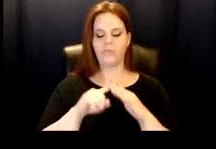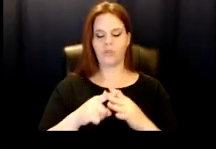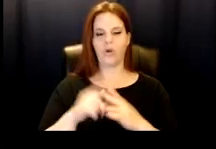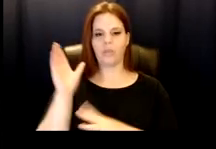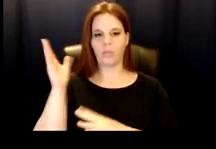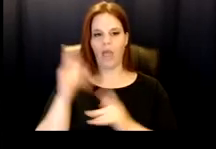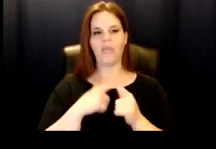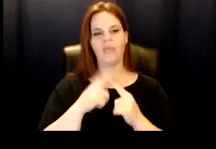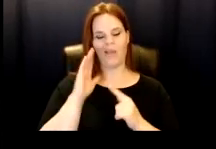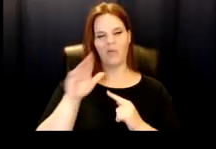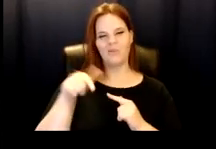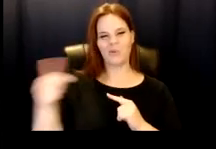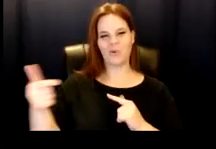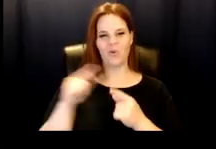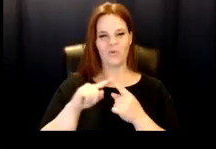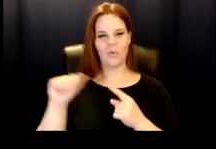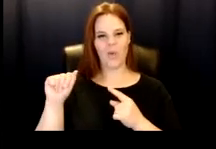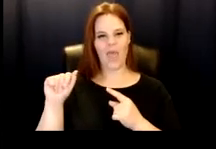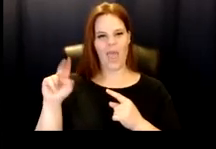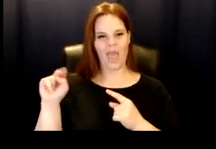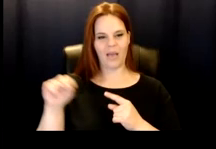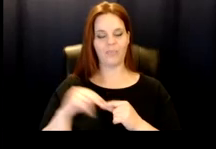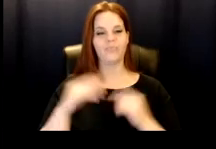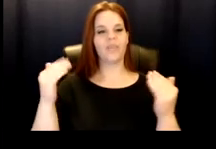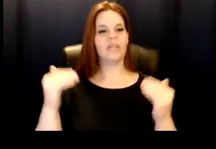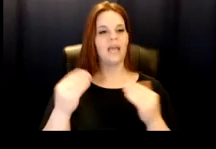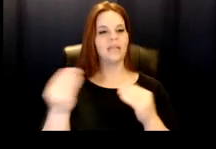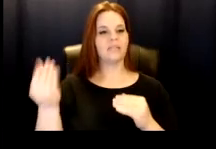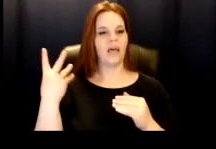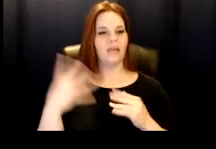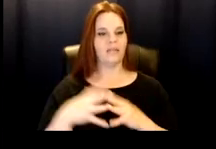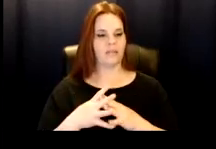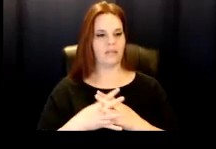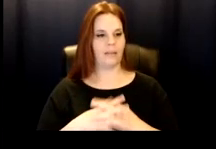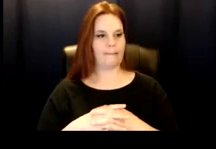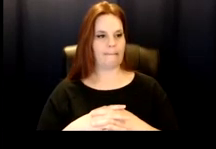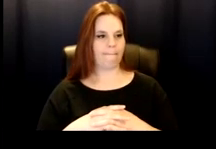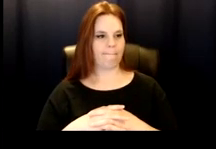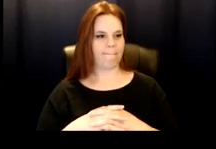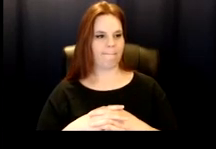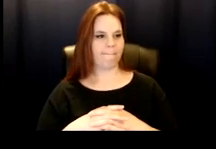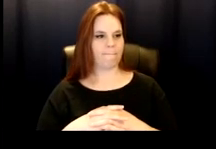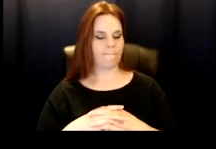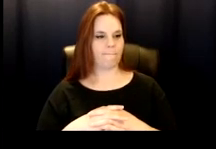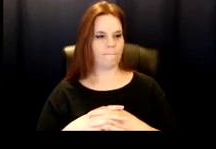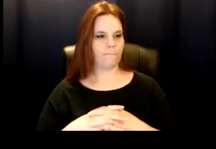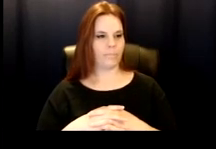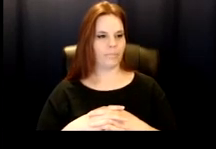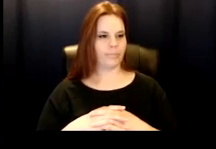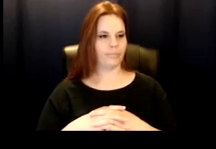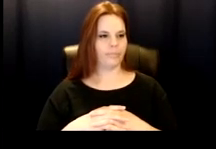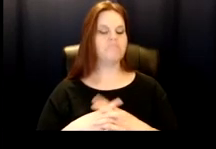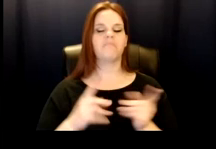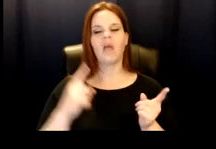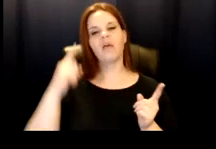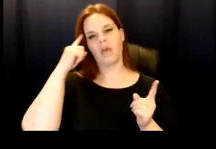over to my colleague Anne. So, next slide. Thought I would start with just giving a little